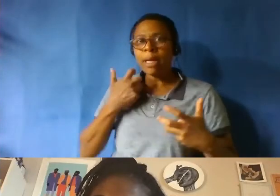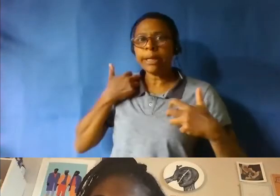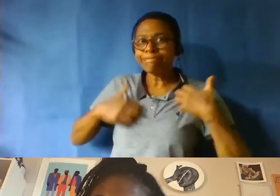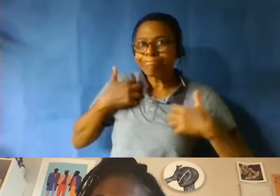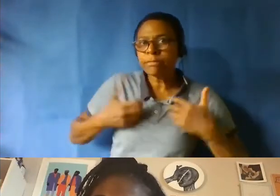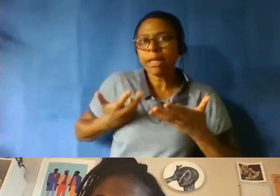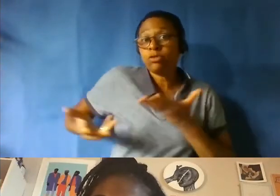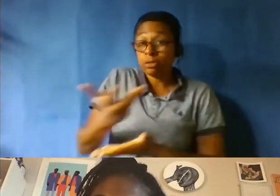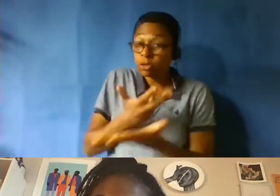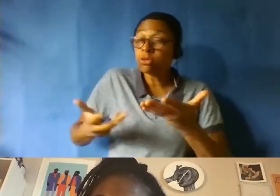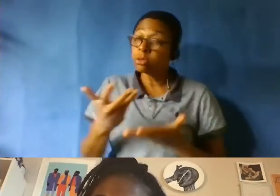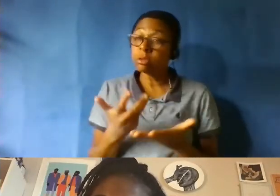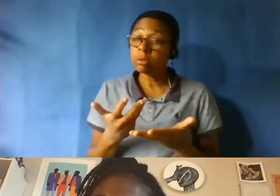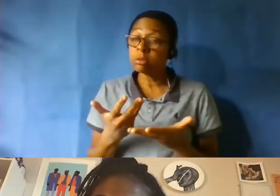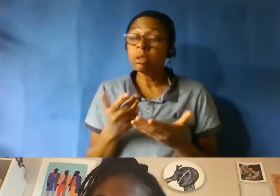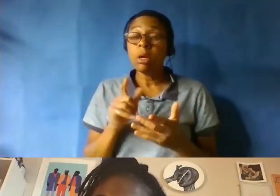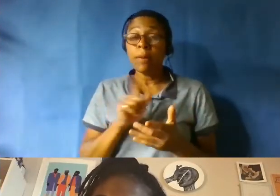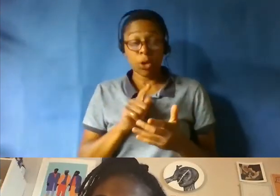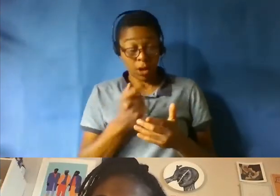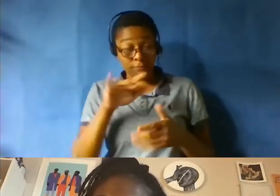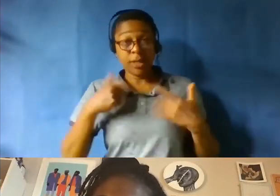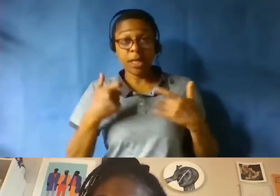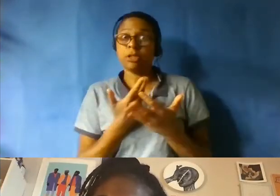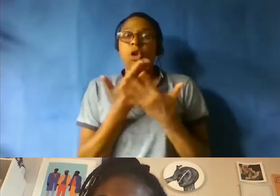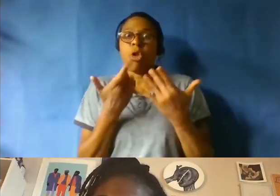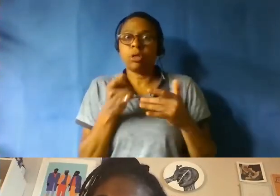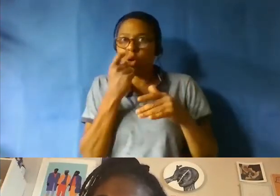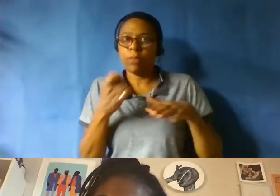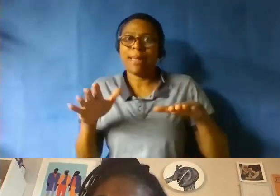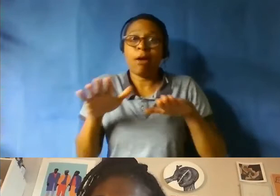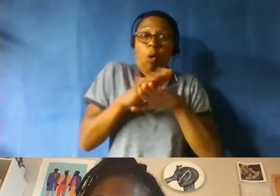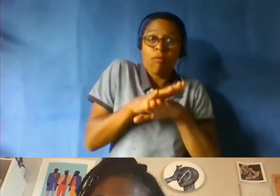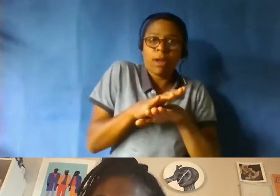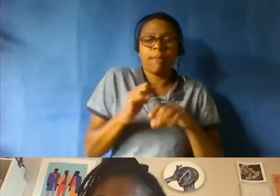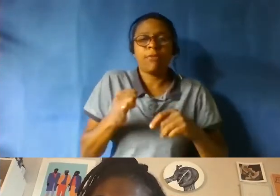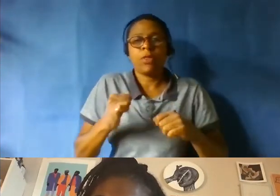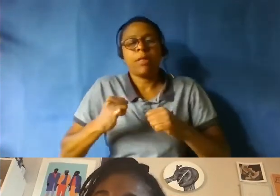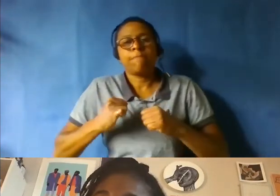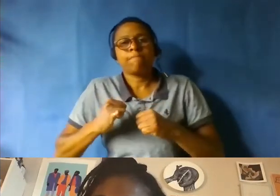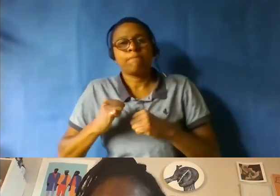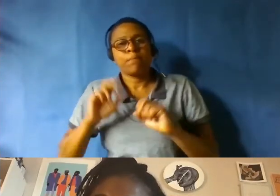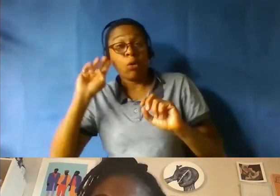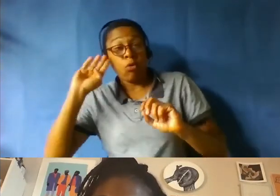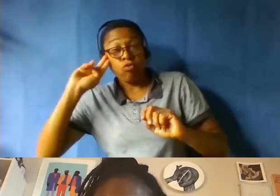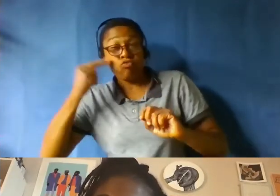overlaps and conversations to be had between crip discourse and a whole host